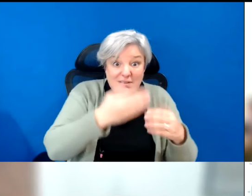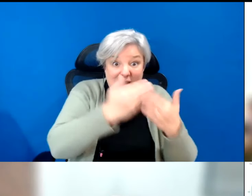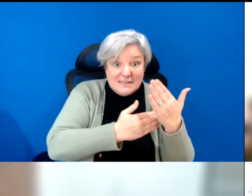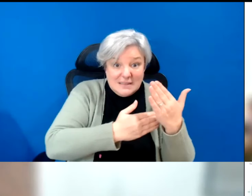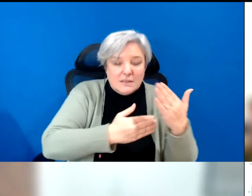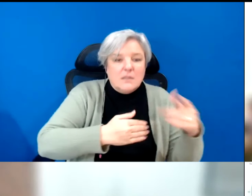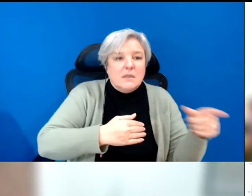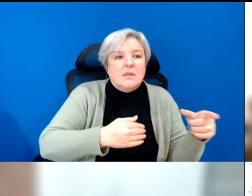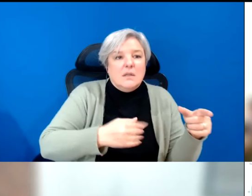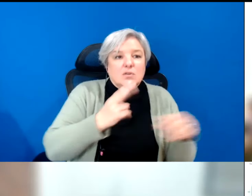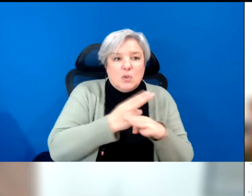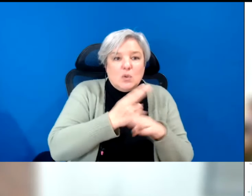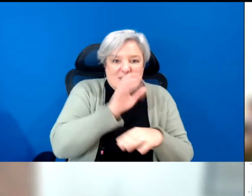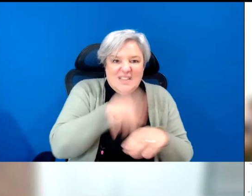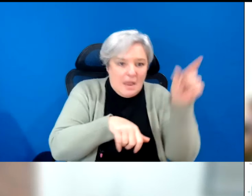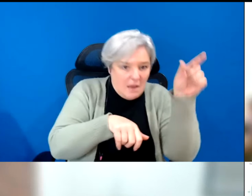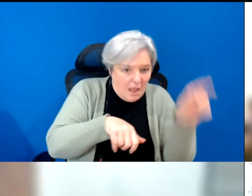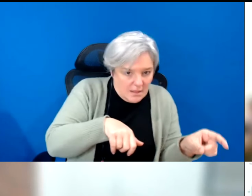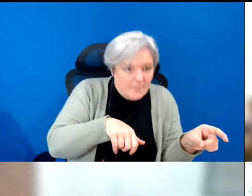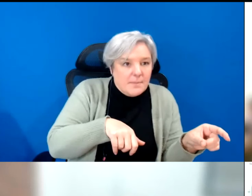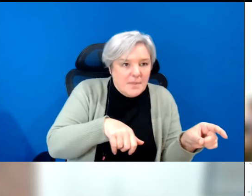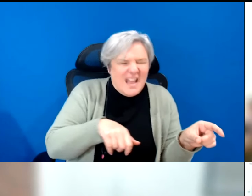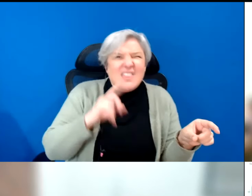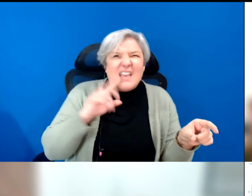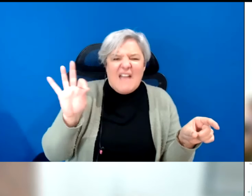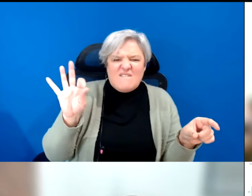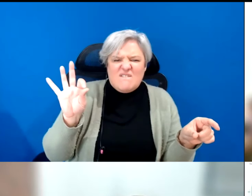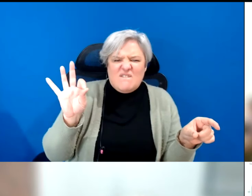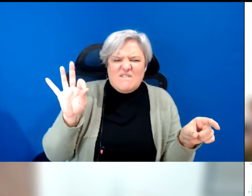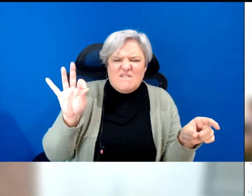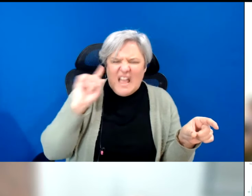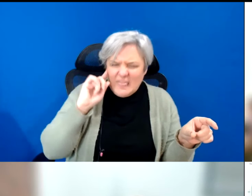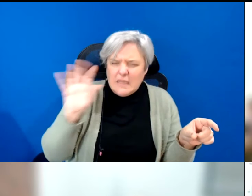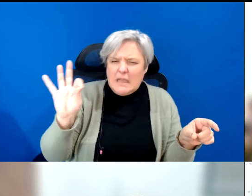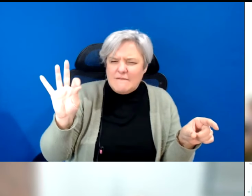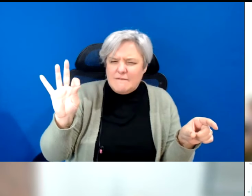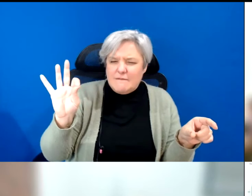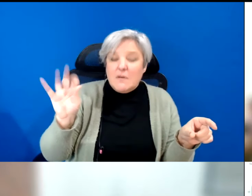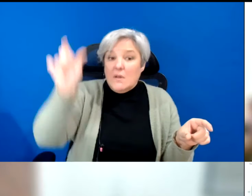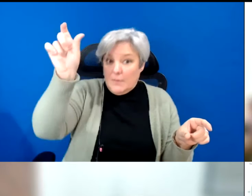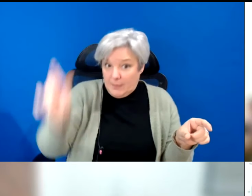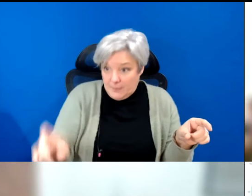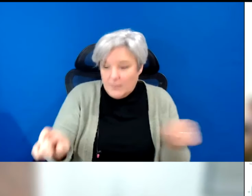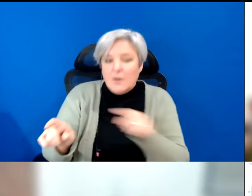So using that column, I think it's column F, you can identify which students are in which section.